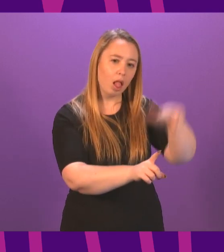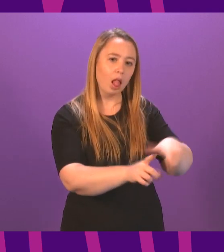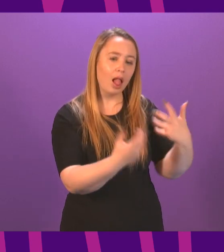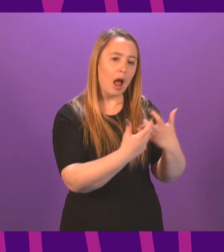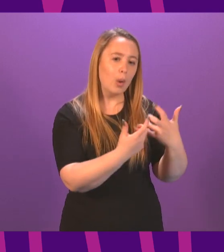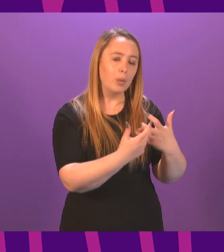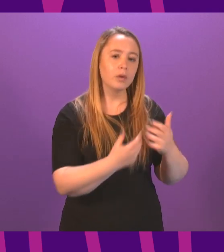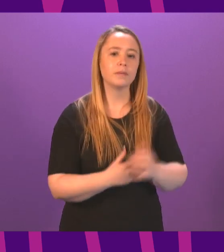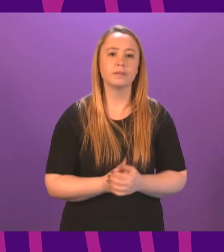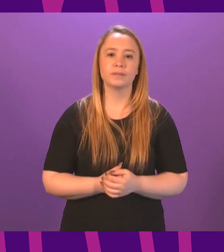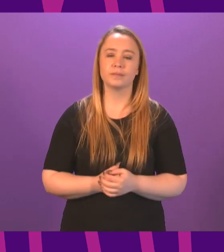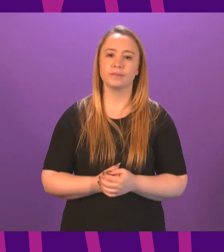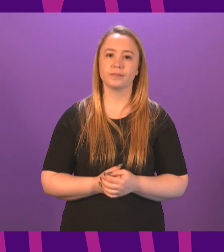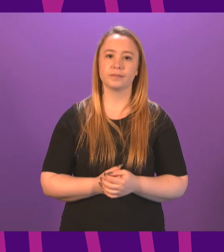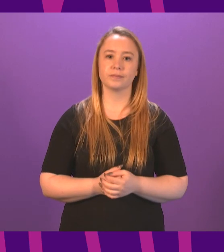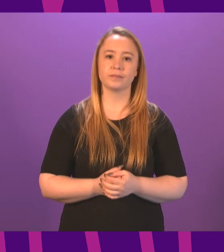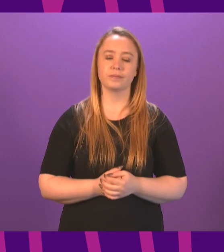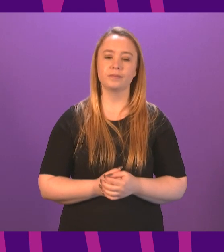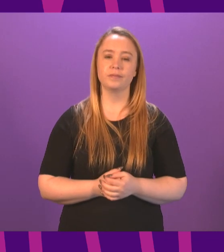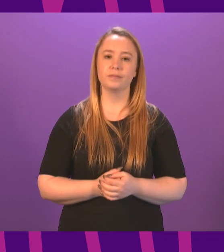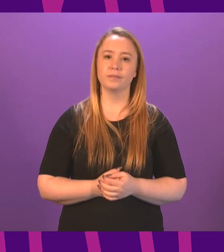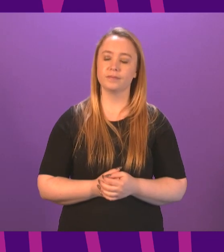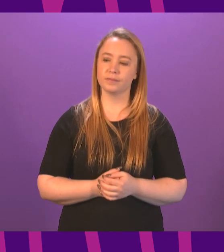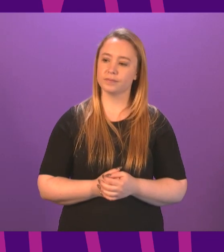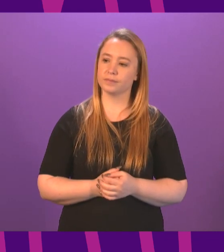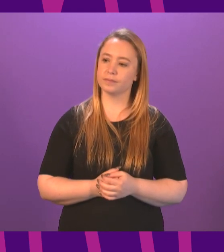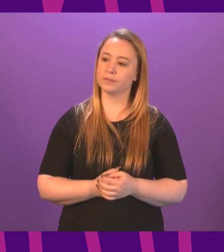The First Minister (Nicola Sturgeon): I understand that we have had discussions